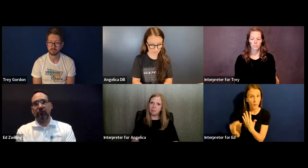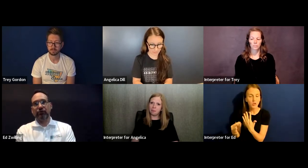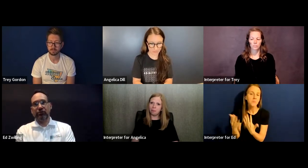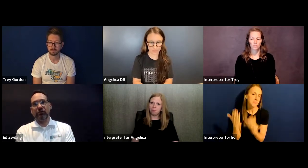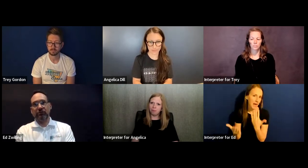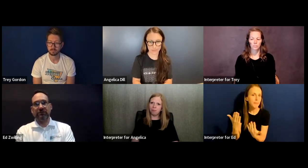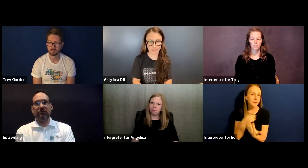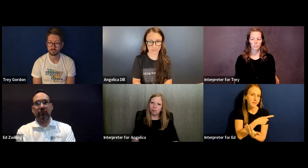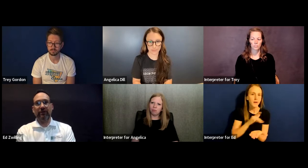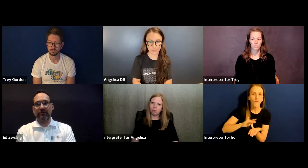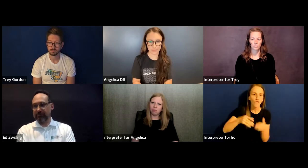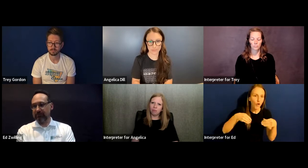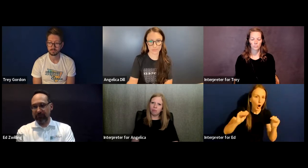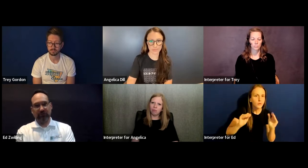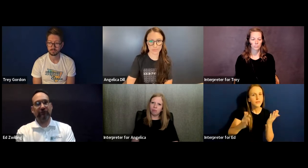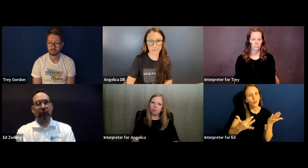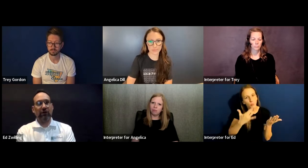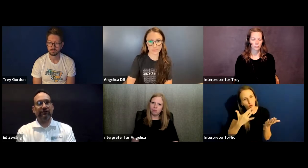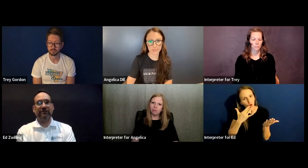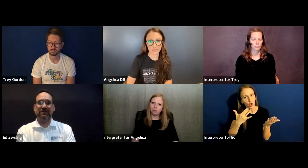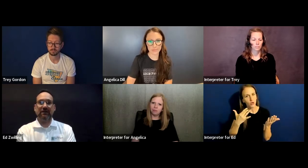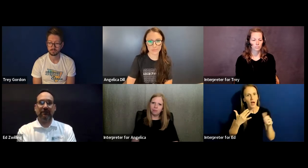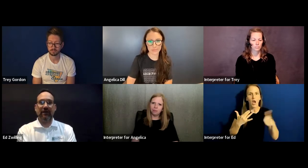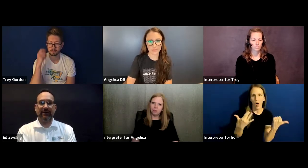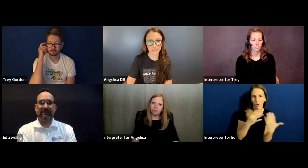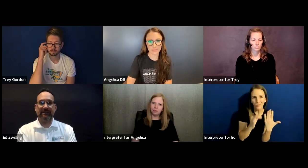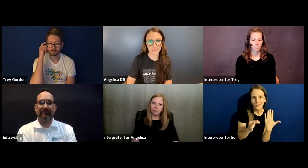would choose when there's just four dollars at stake if that makes sense